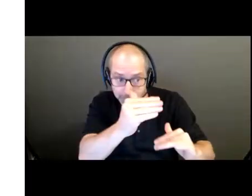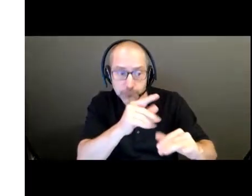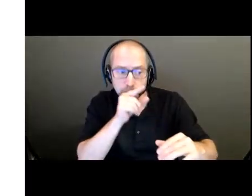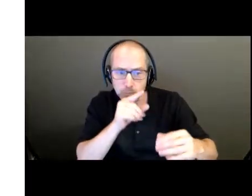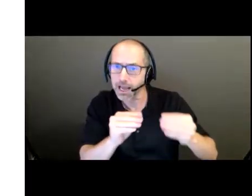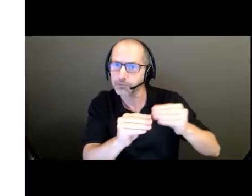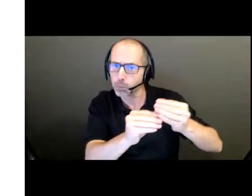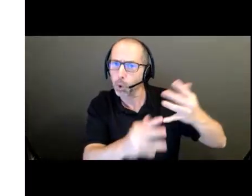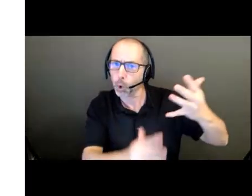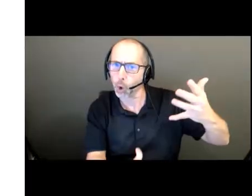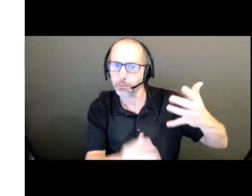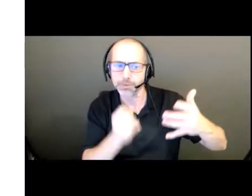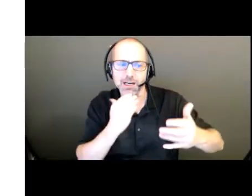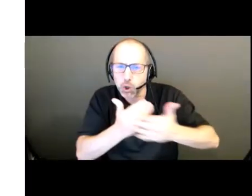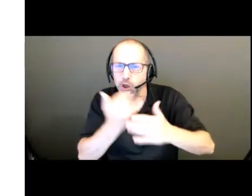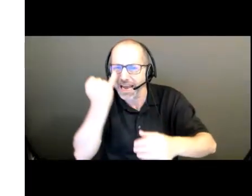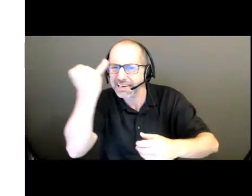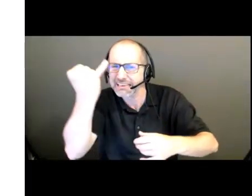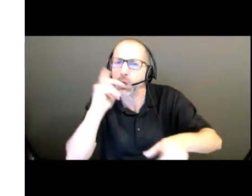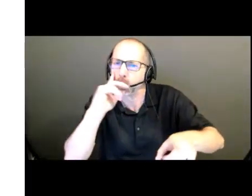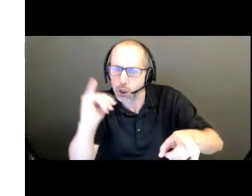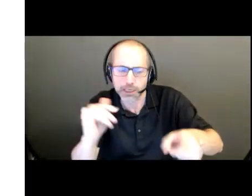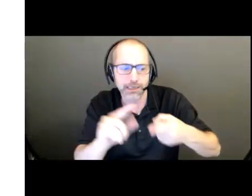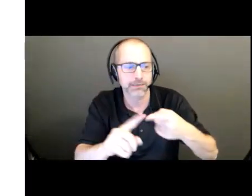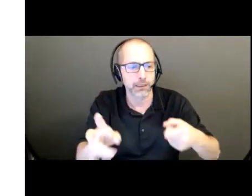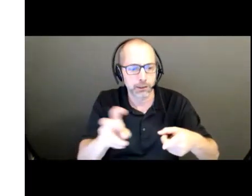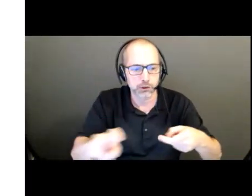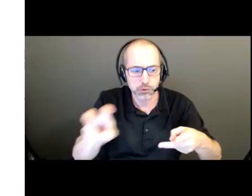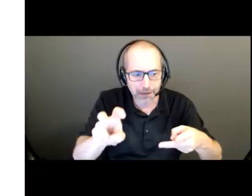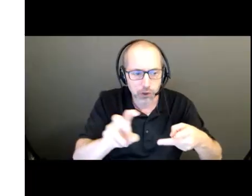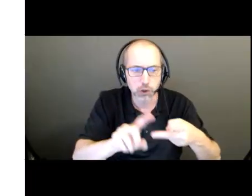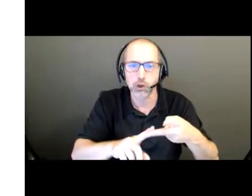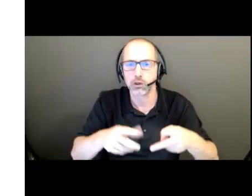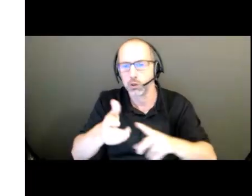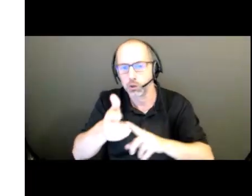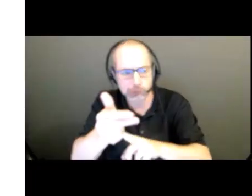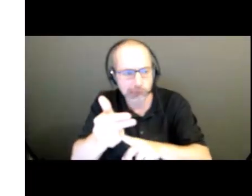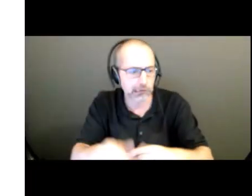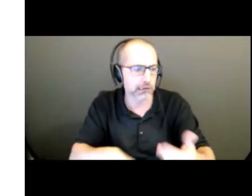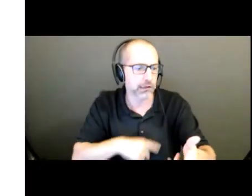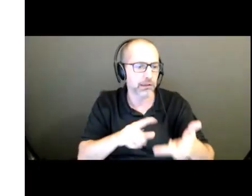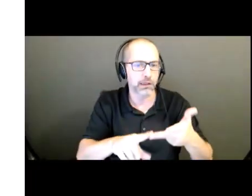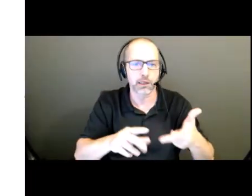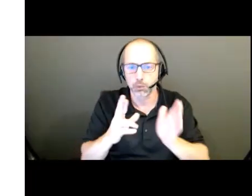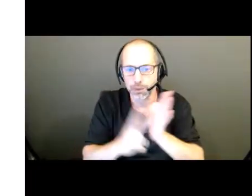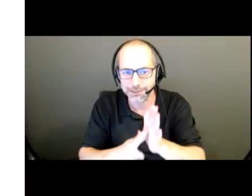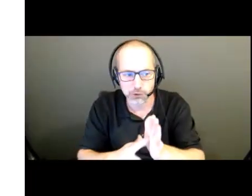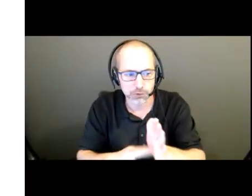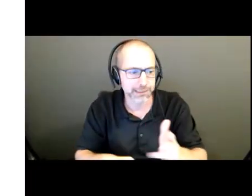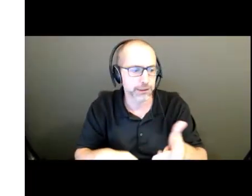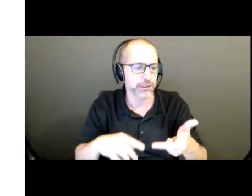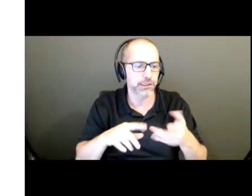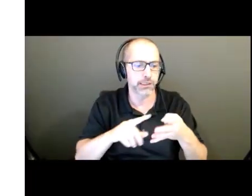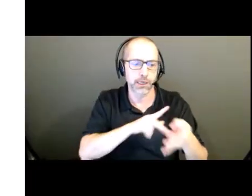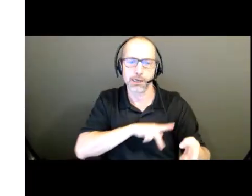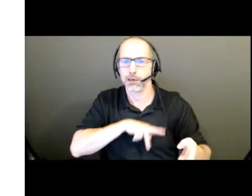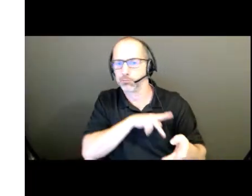You can include travel costs, per diem and accommodations, registration fees, personal costs related to the residency.